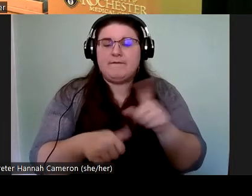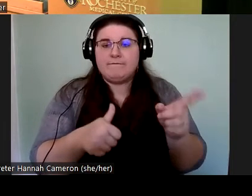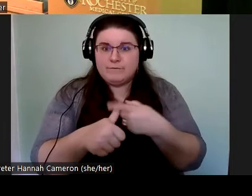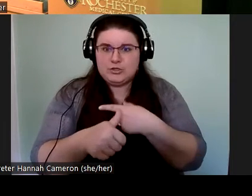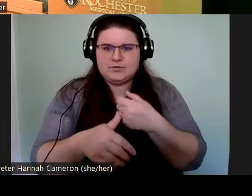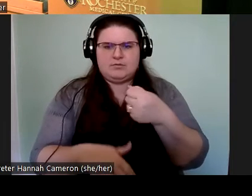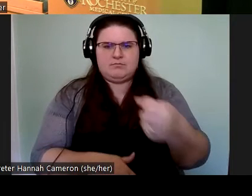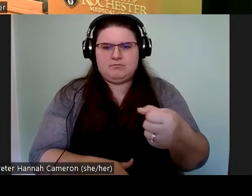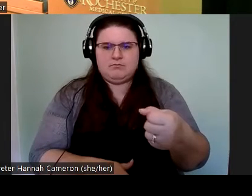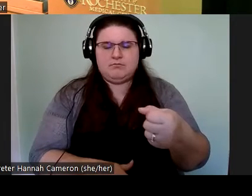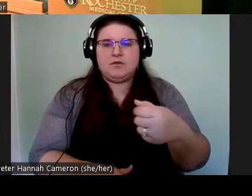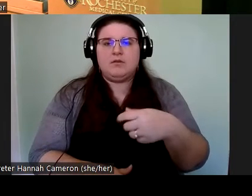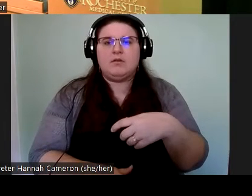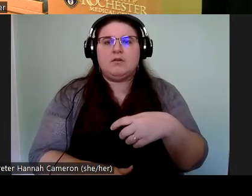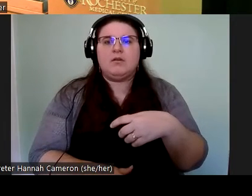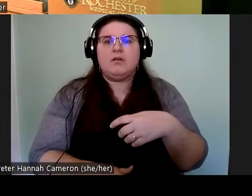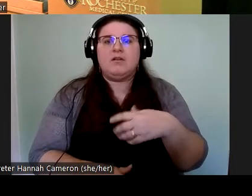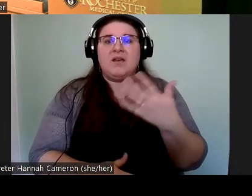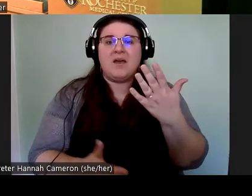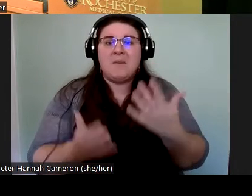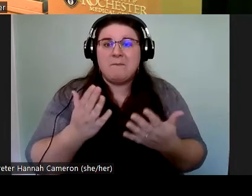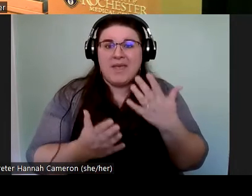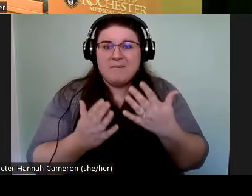they're first coming up from the emergency room they might be ticked off at their family member